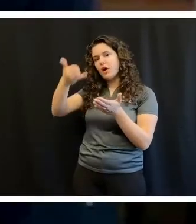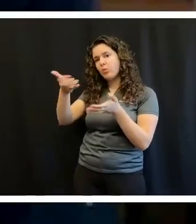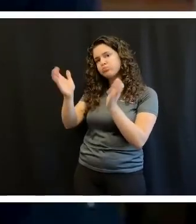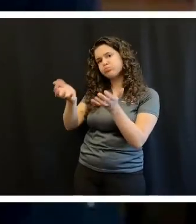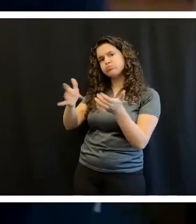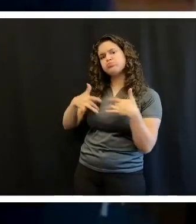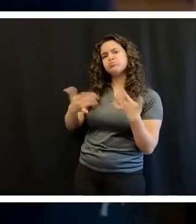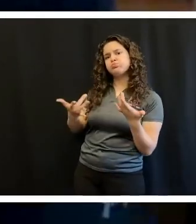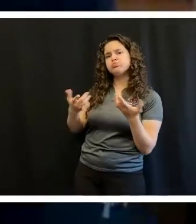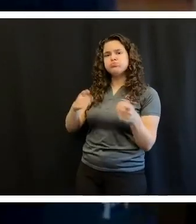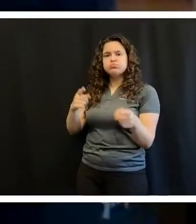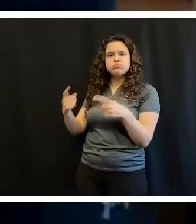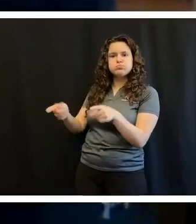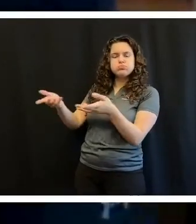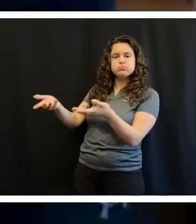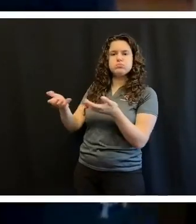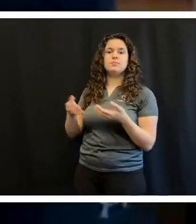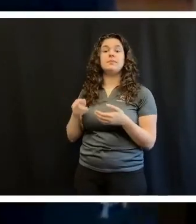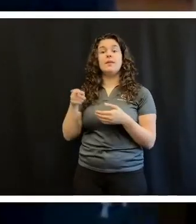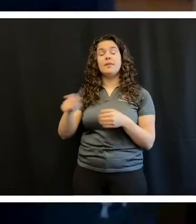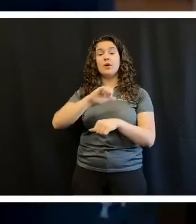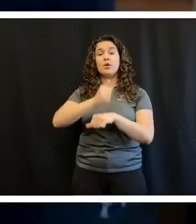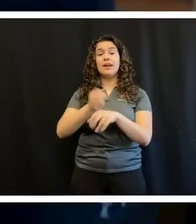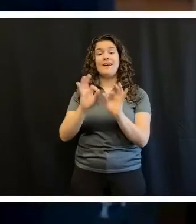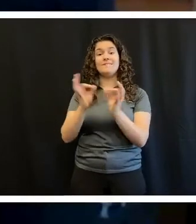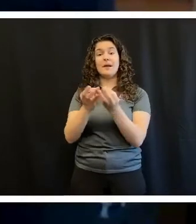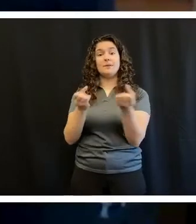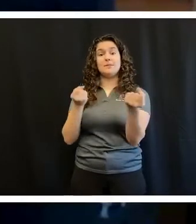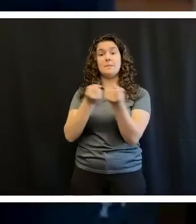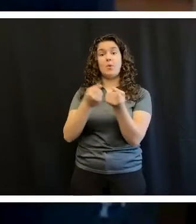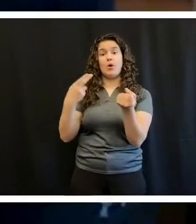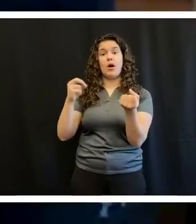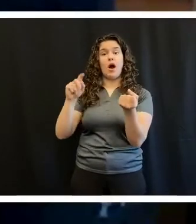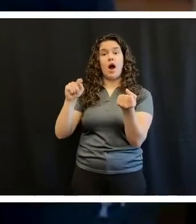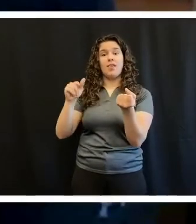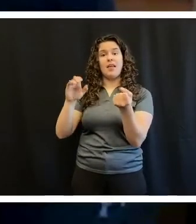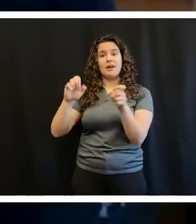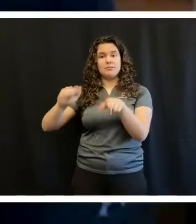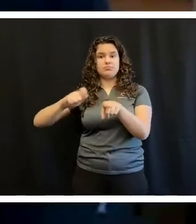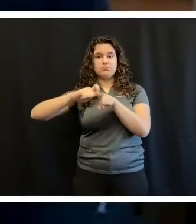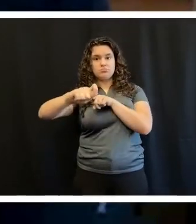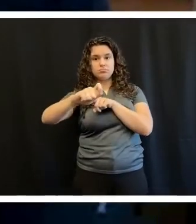They created a family support hotline, and the idea being on family support.